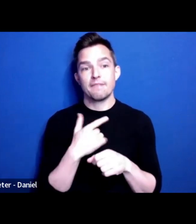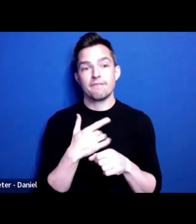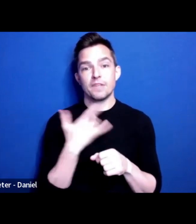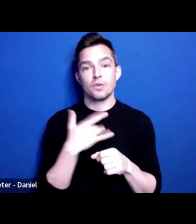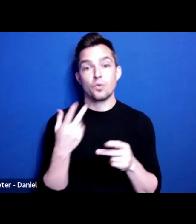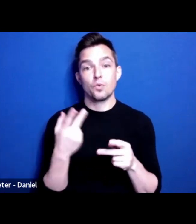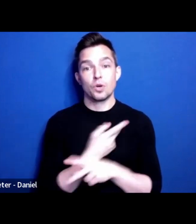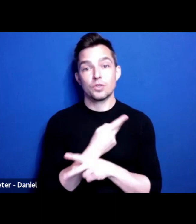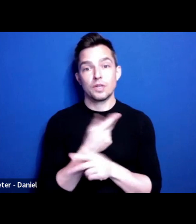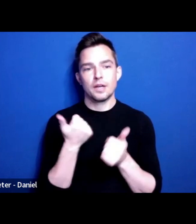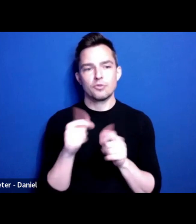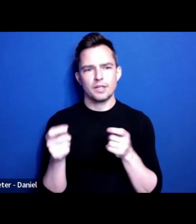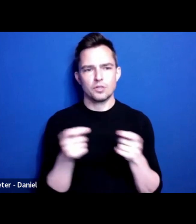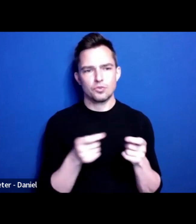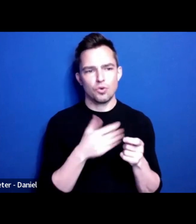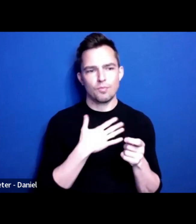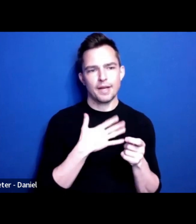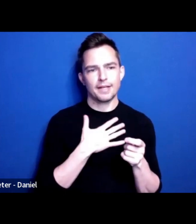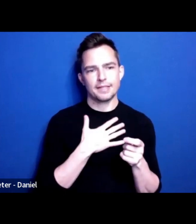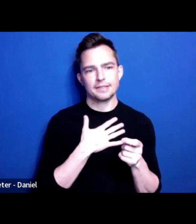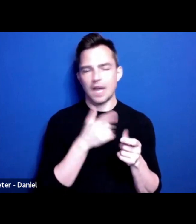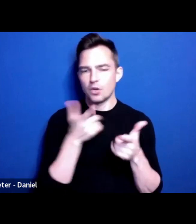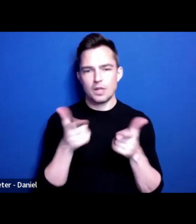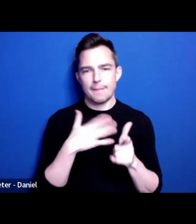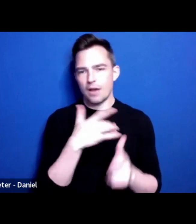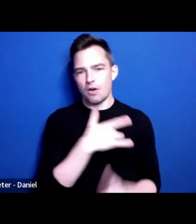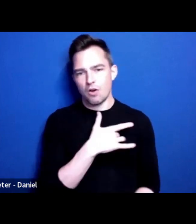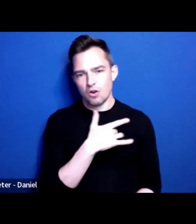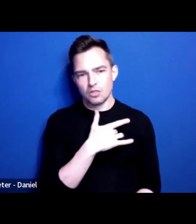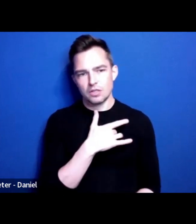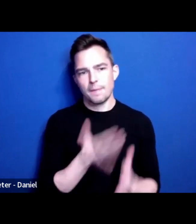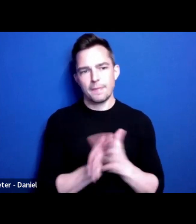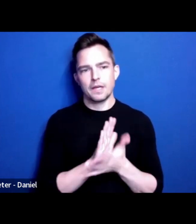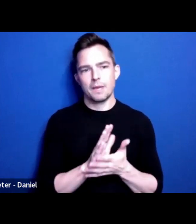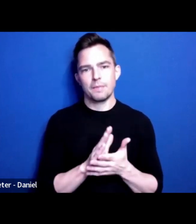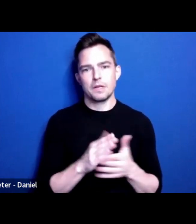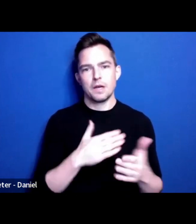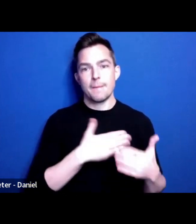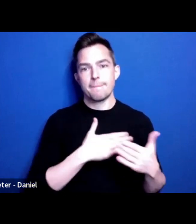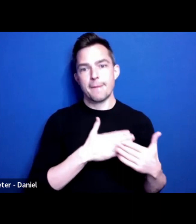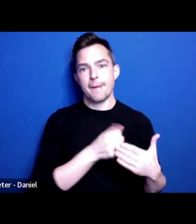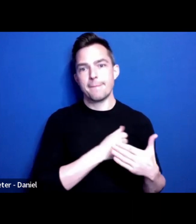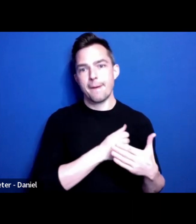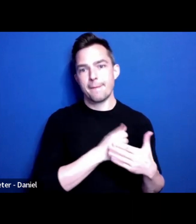control now my, I don't let my heart beat up too high. I don't really stay out of uncomfortable